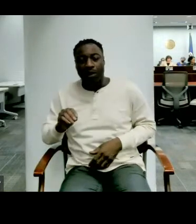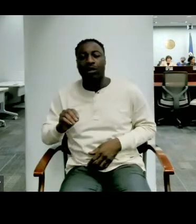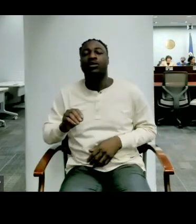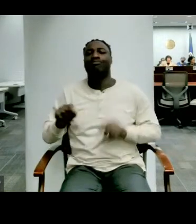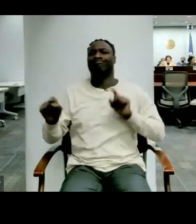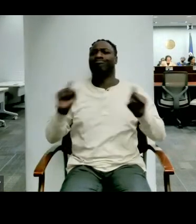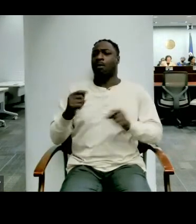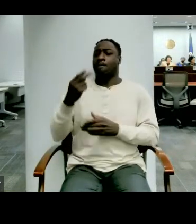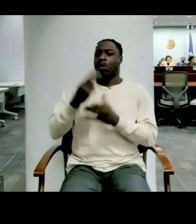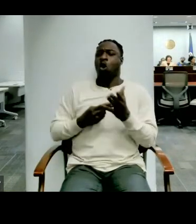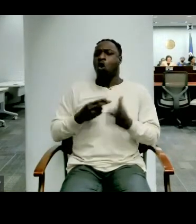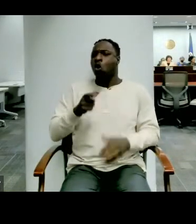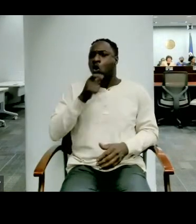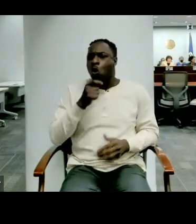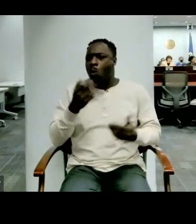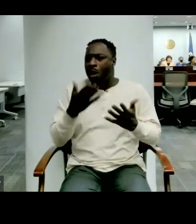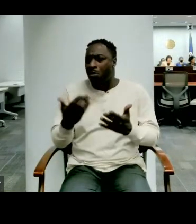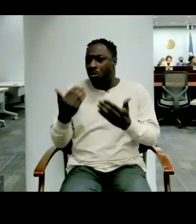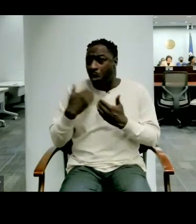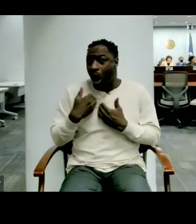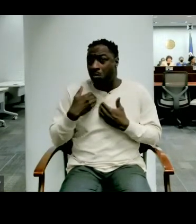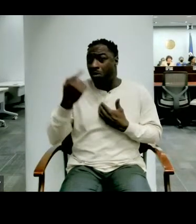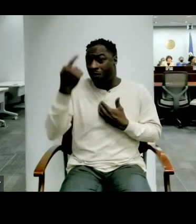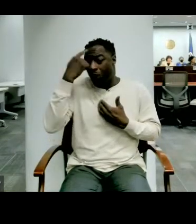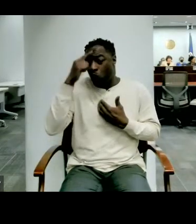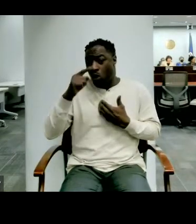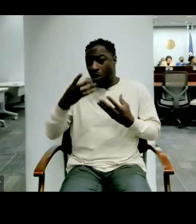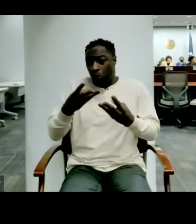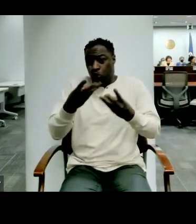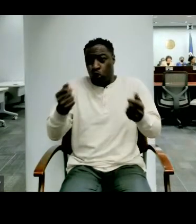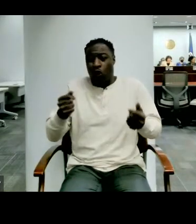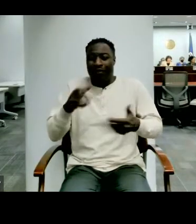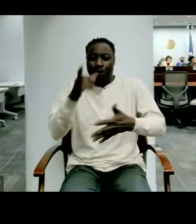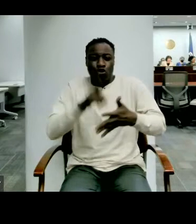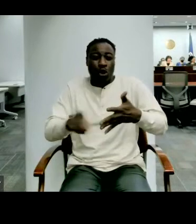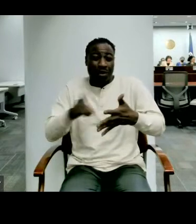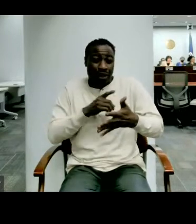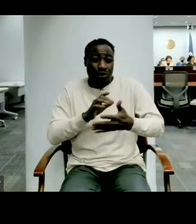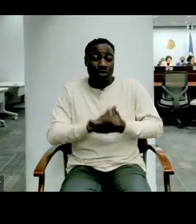who might be responsible for addressing discrimination to which they are subject?